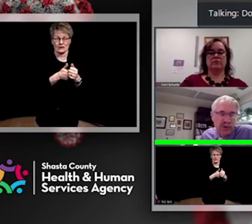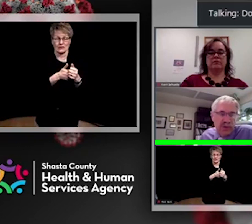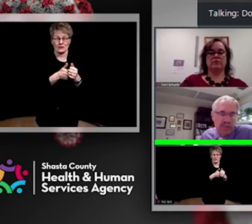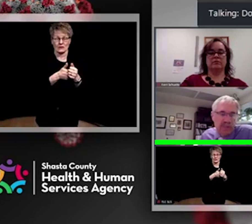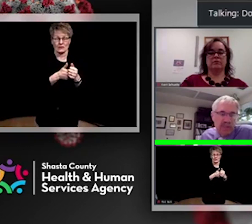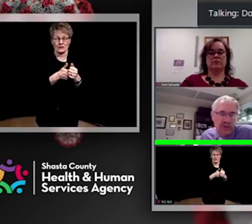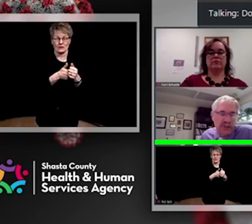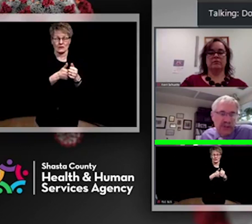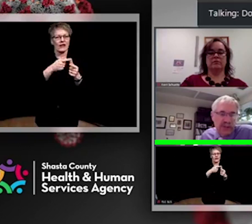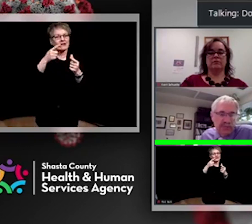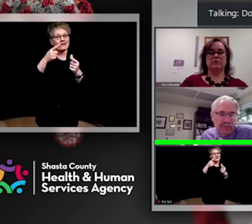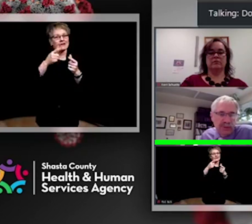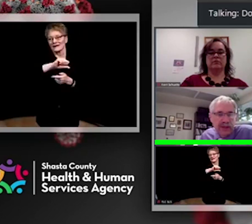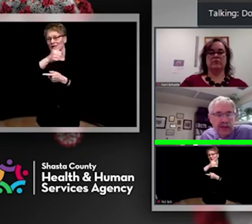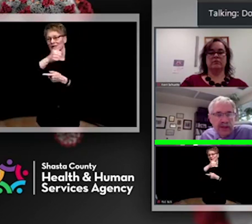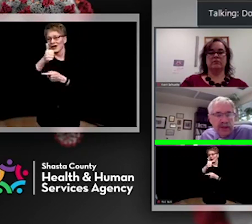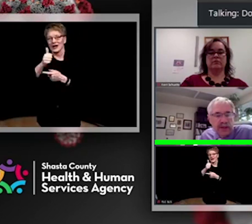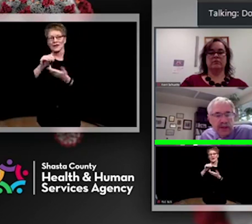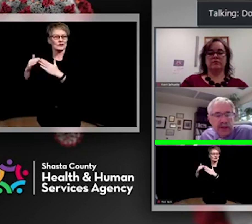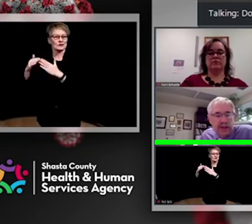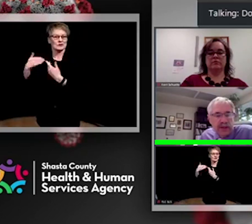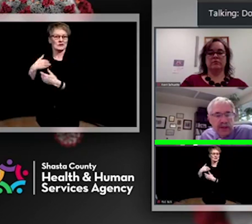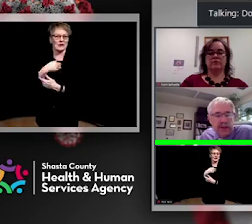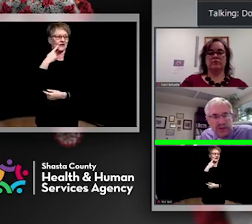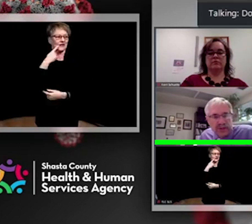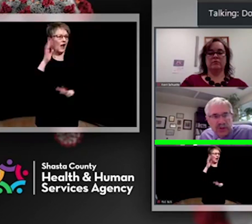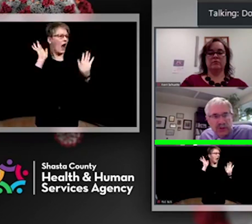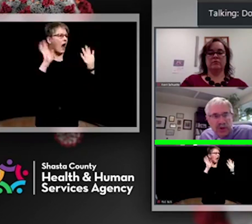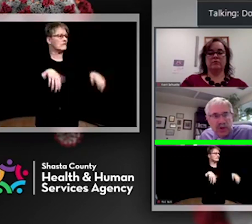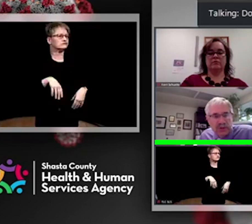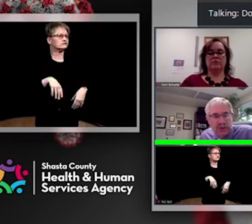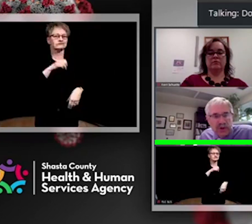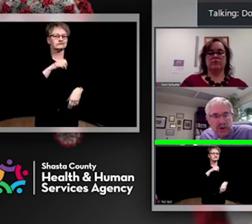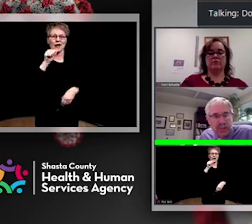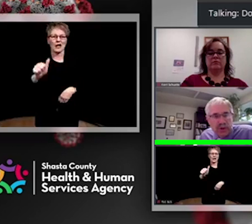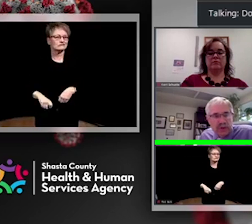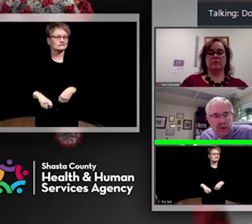community members that they don't need to comply. So, it's really essential that we all do our part,